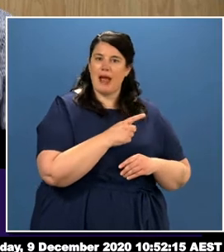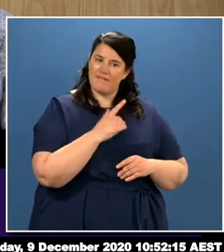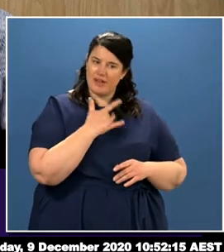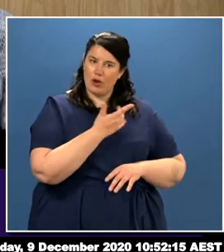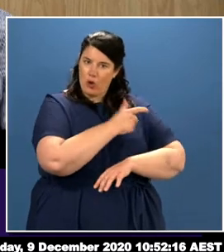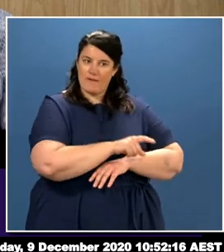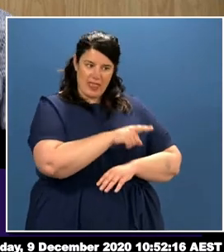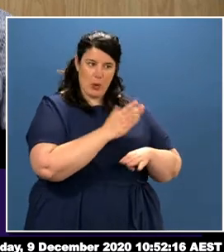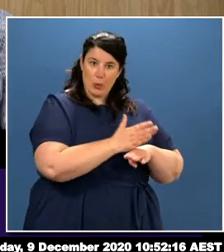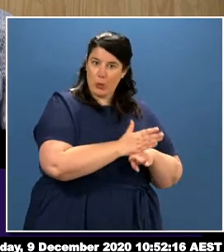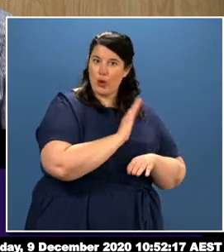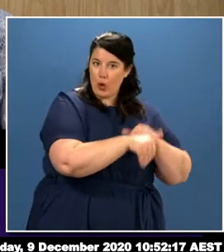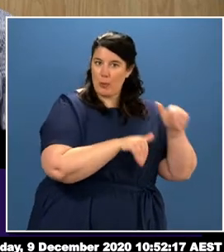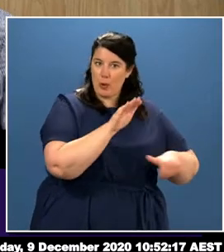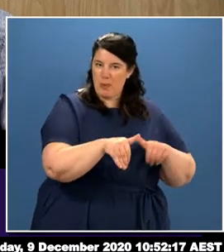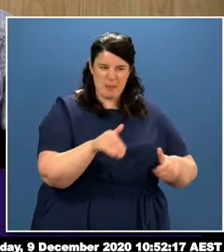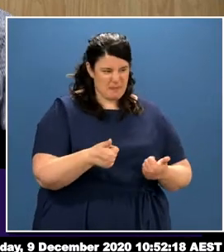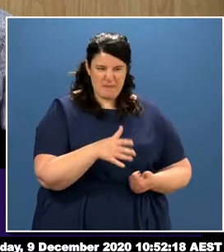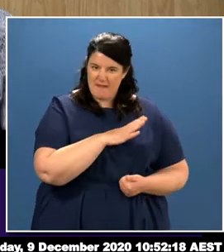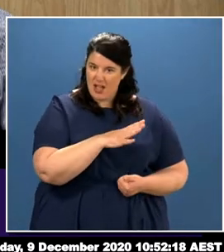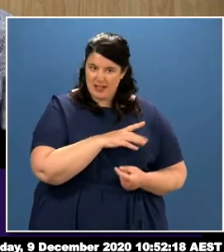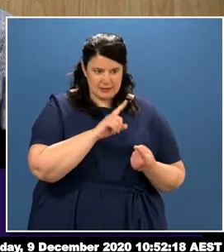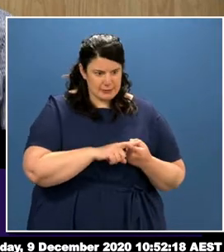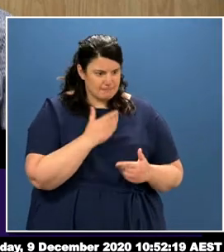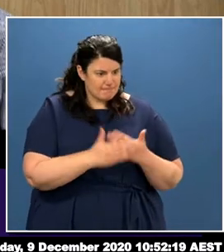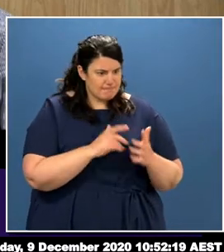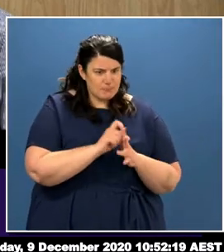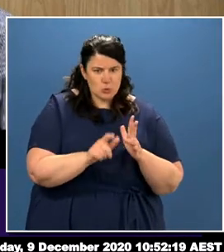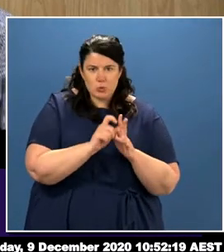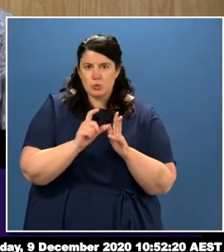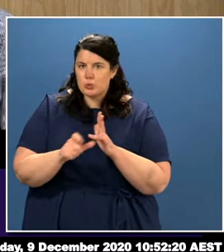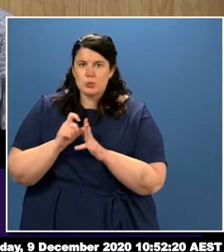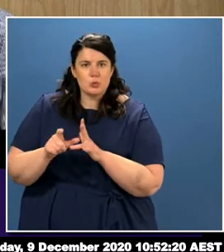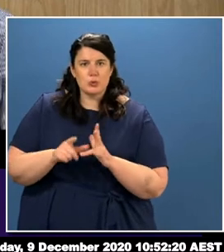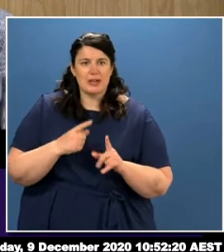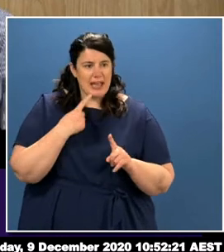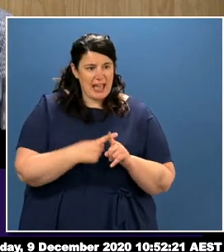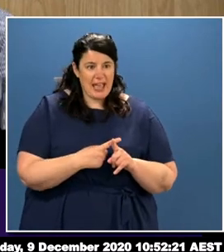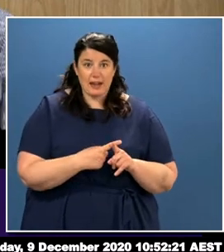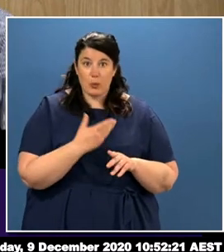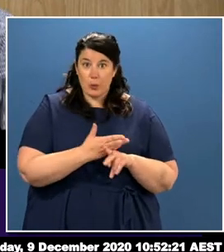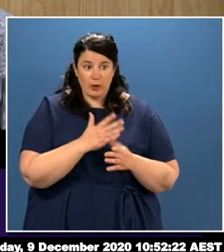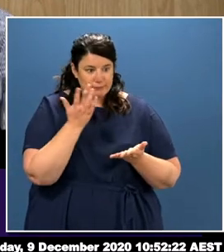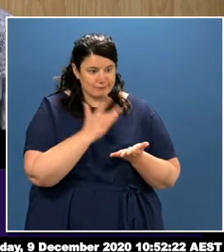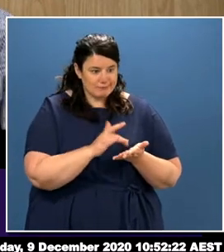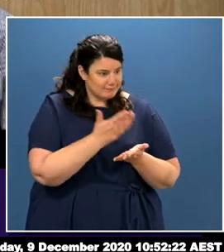because they are at home and you can't see them, they are doing everything they need to do and getting done what needs to be done.